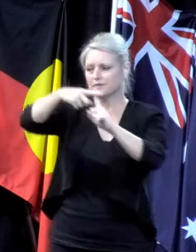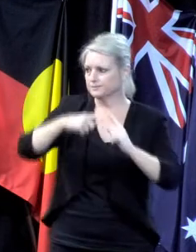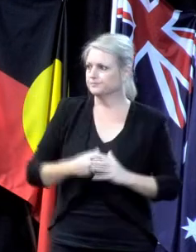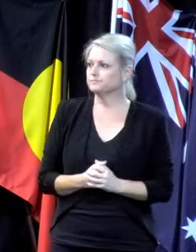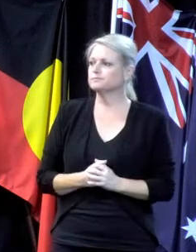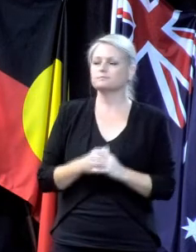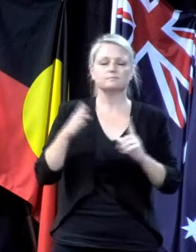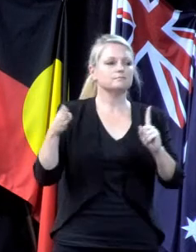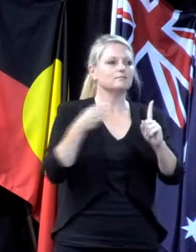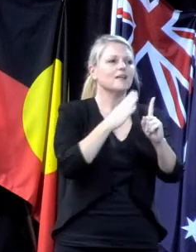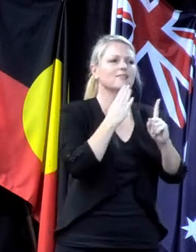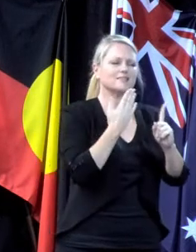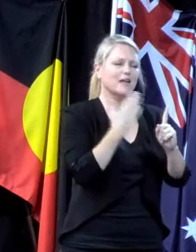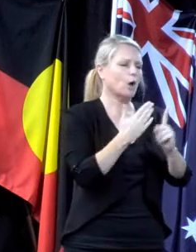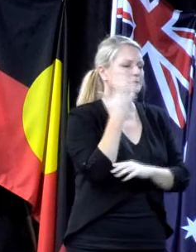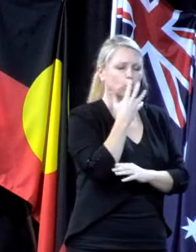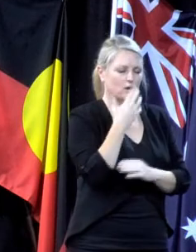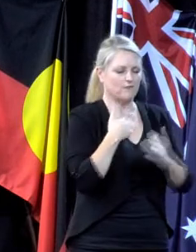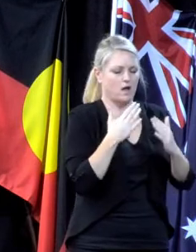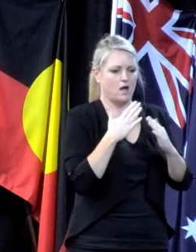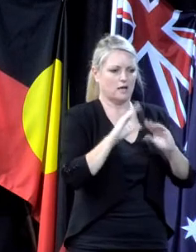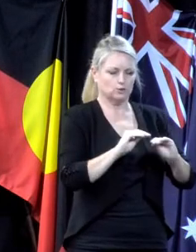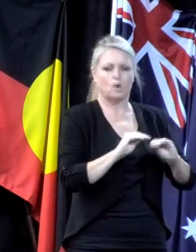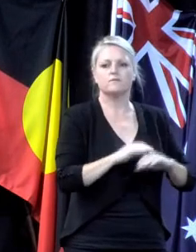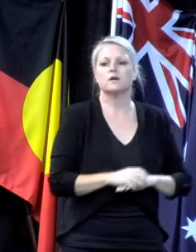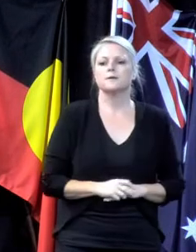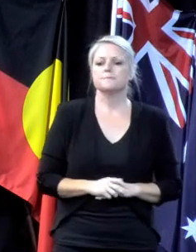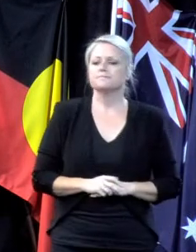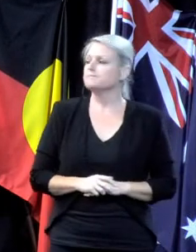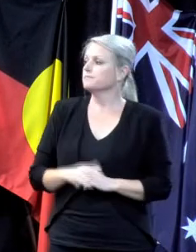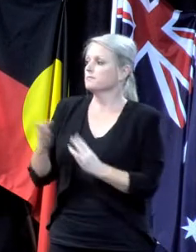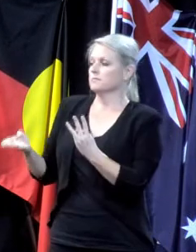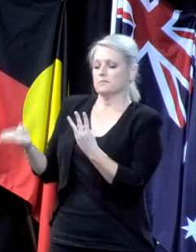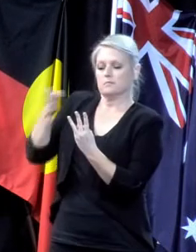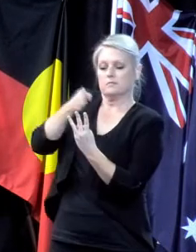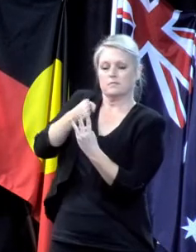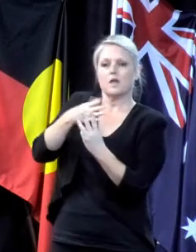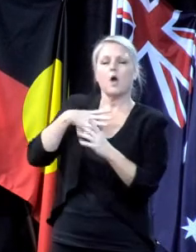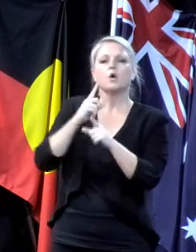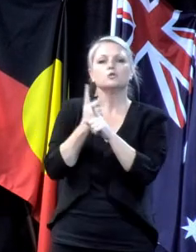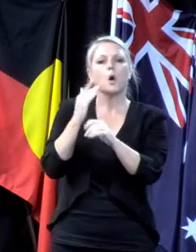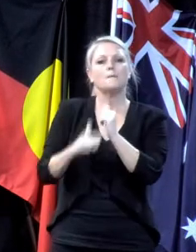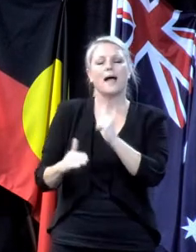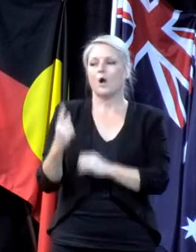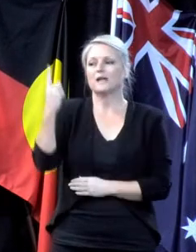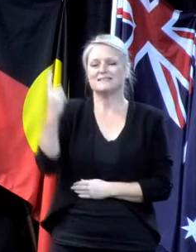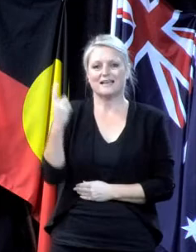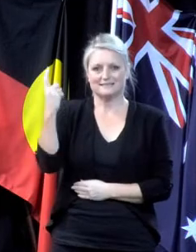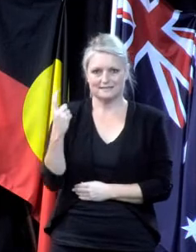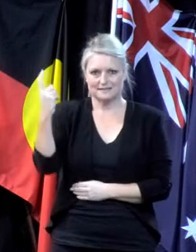Did you want to say something about that? No, no, no, I just... I was going to pick up on attendance. If you look at the attendance data at Ingham State High School,